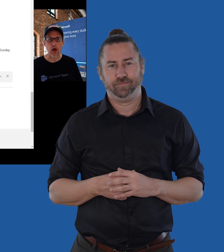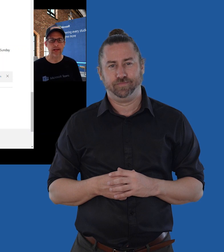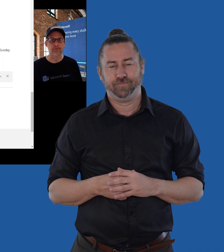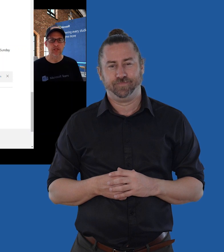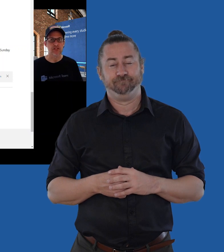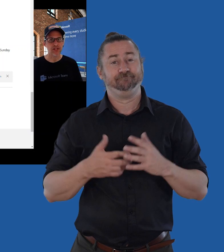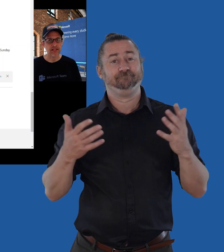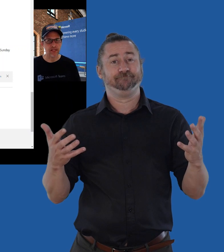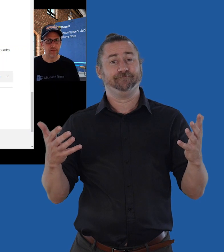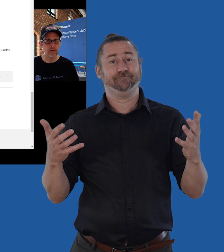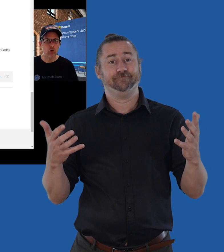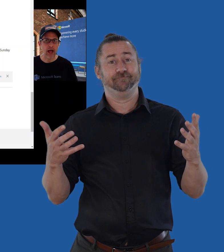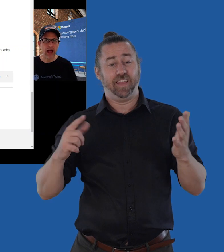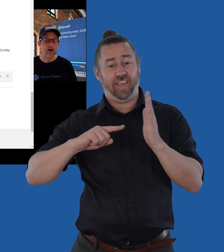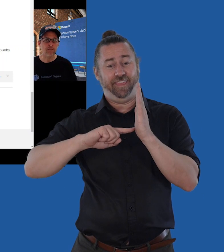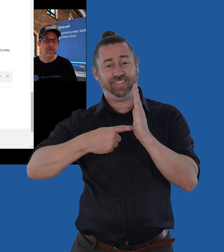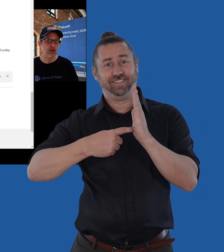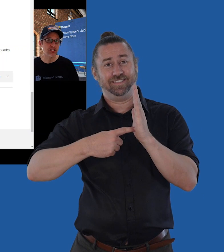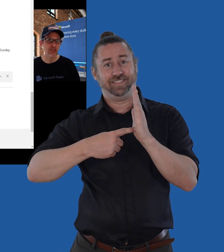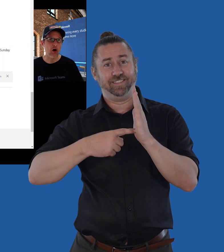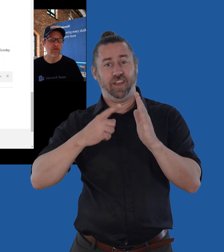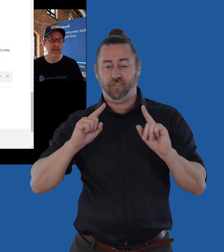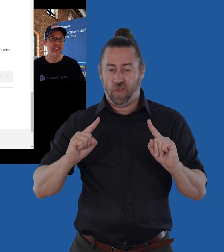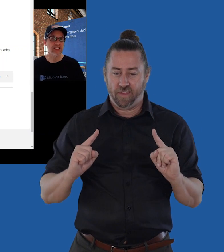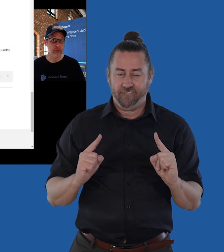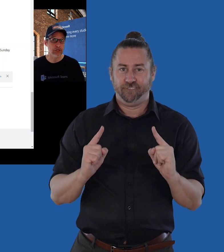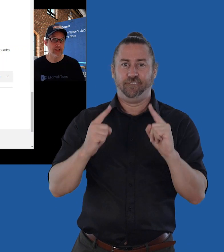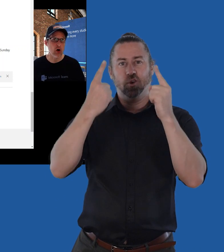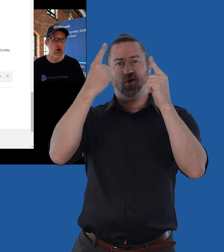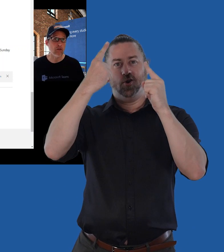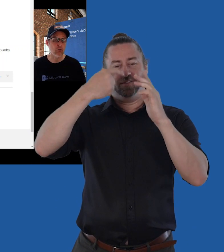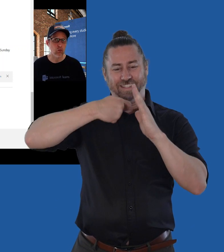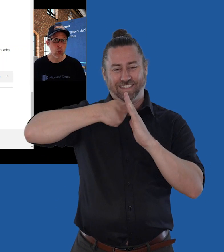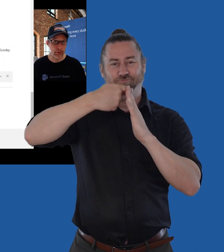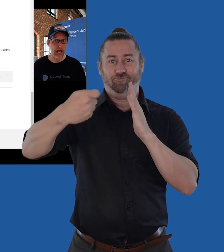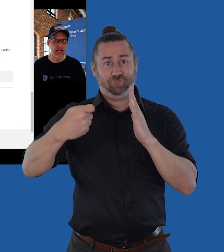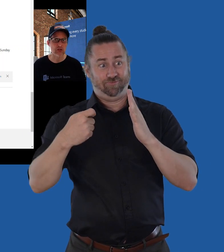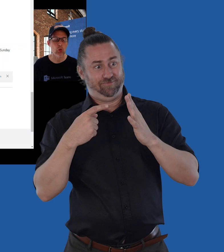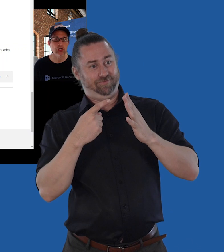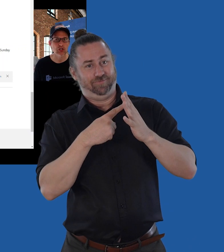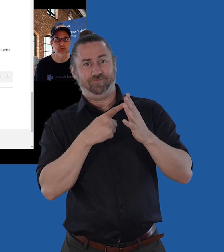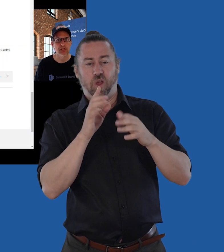OK, so that's it for our first of a series of webinars, and workshops,